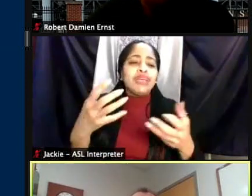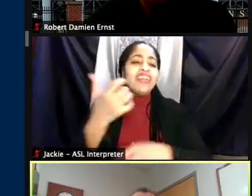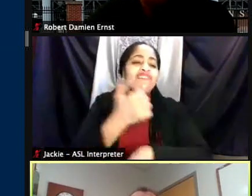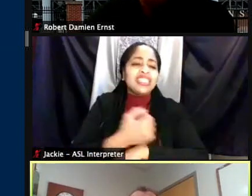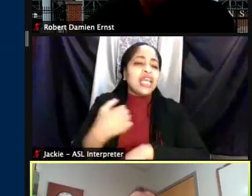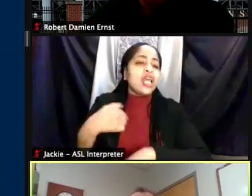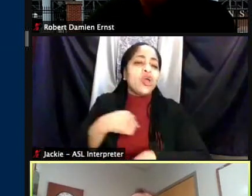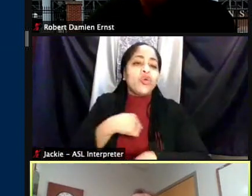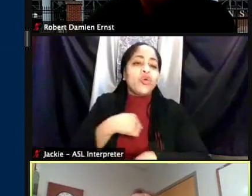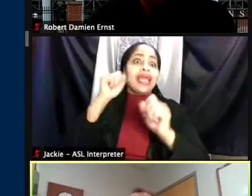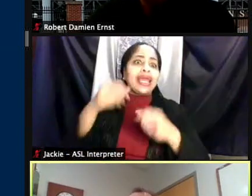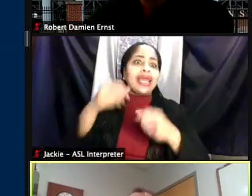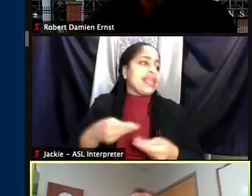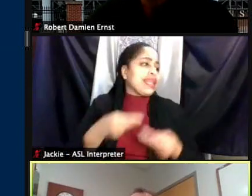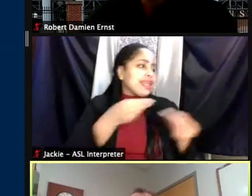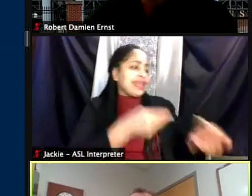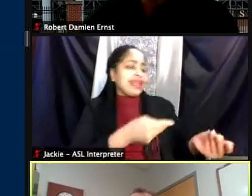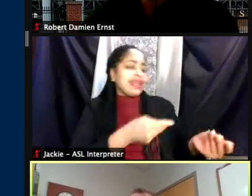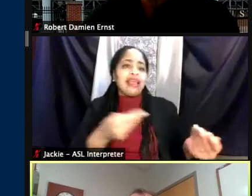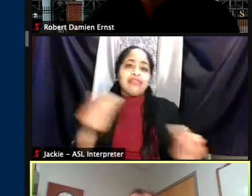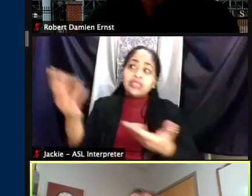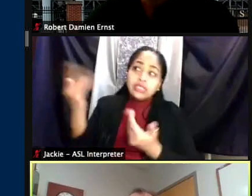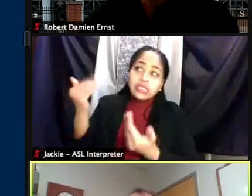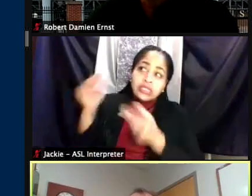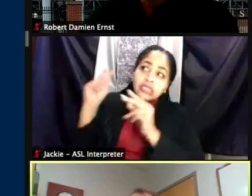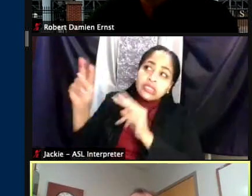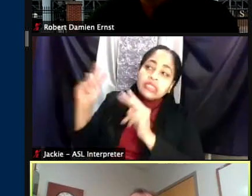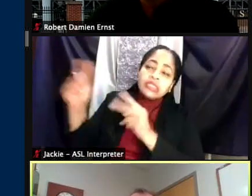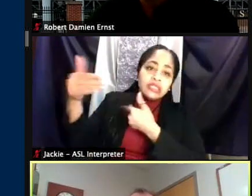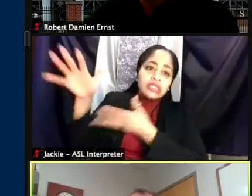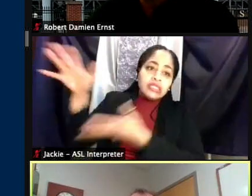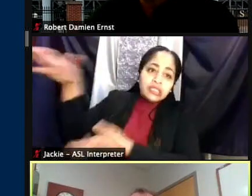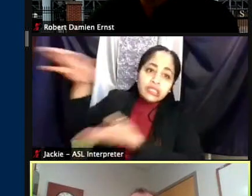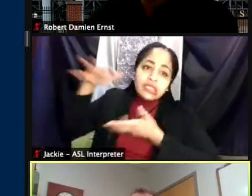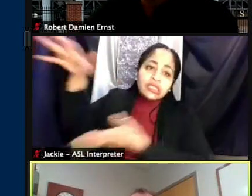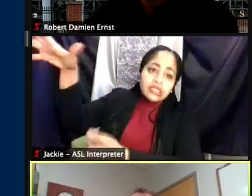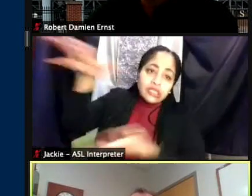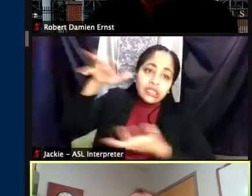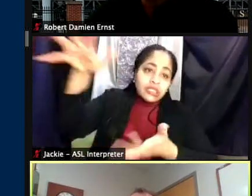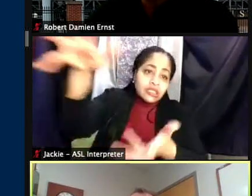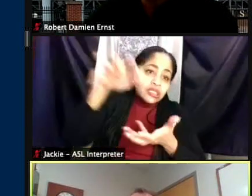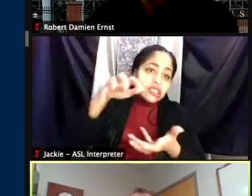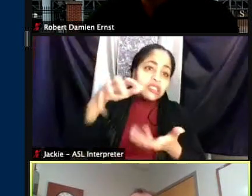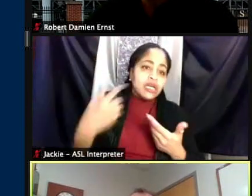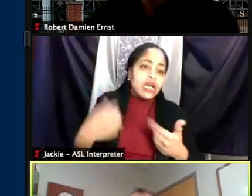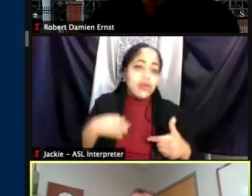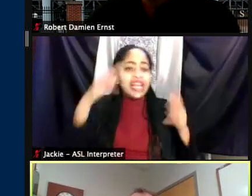as we can give this week. And we expect that we're gonna have a deficit next week too.